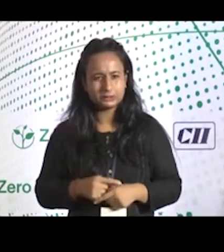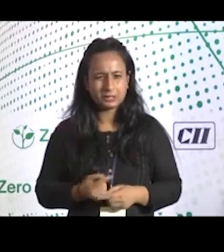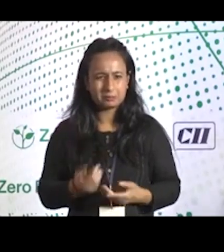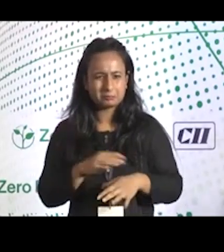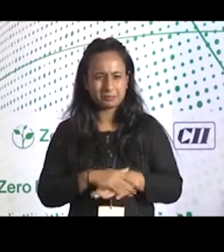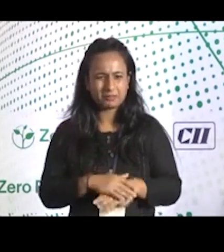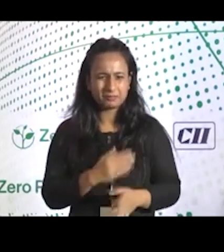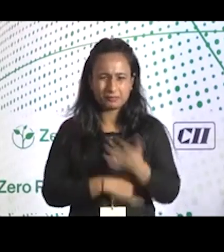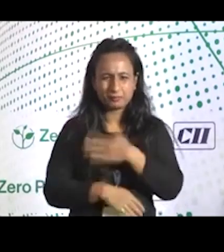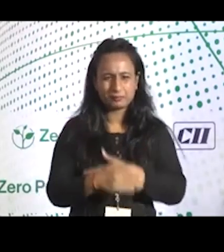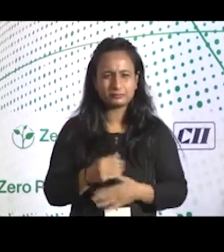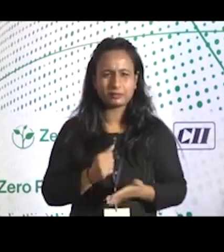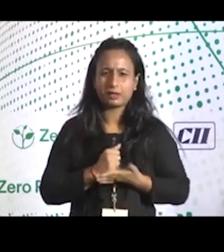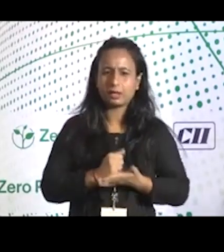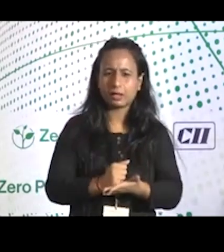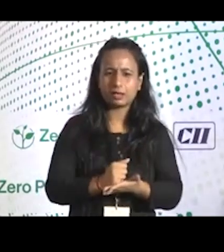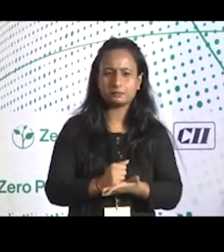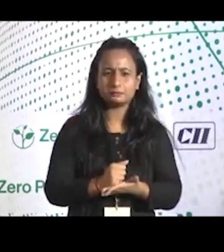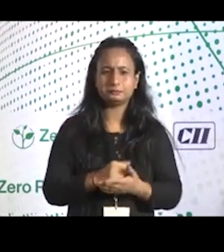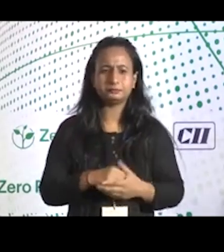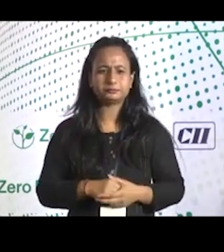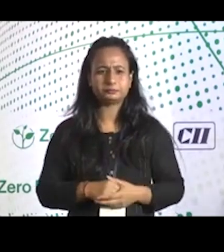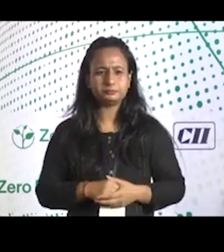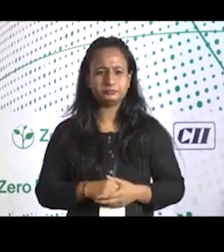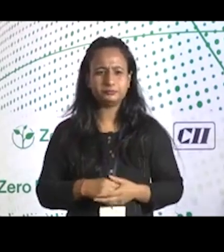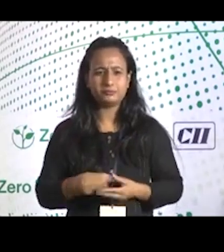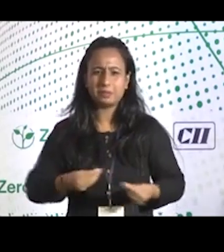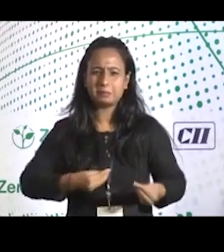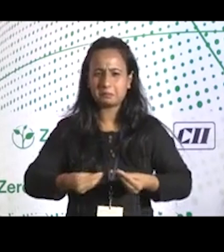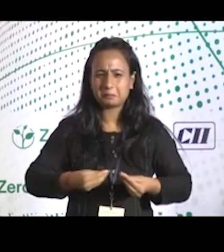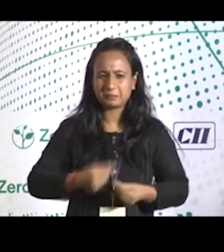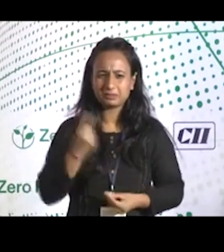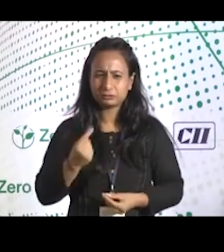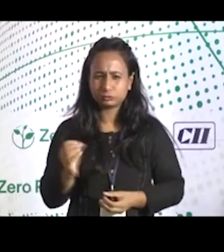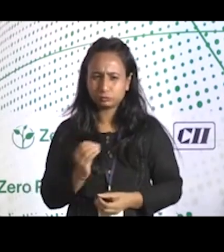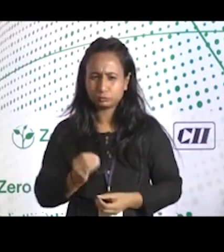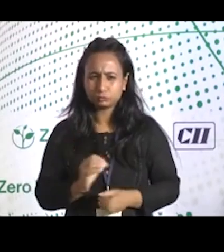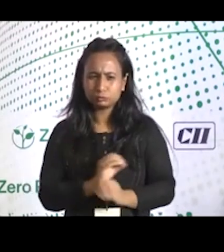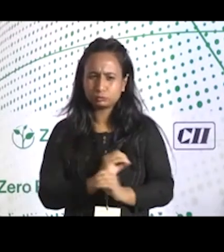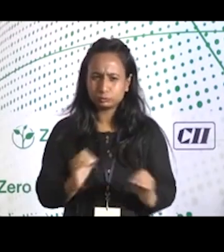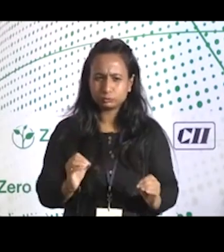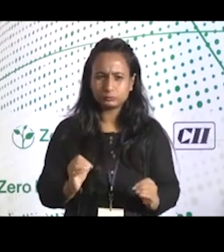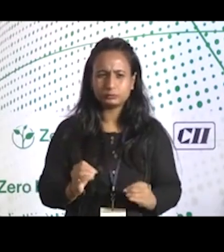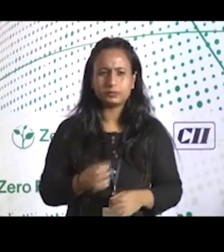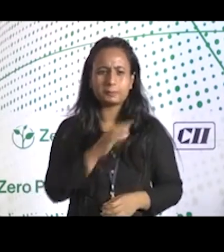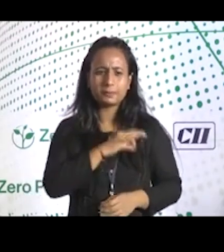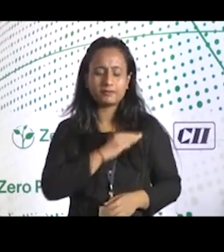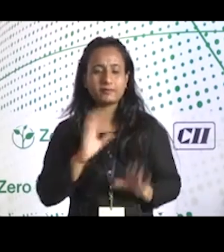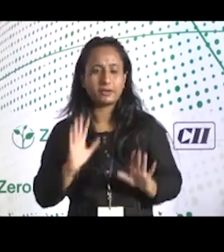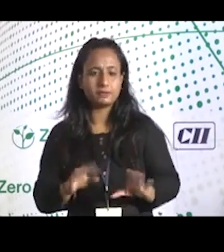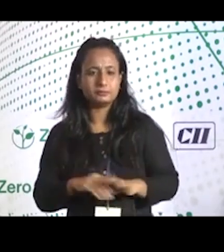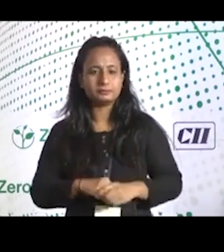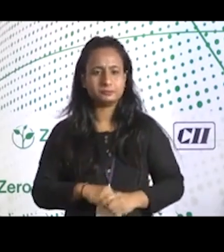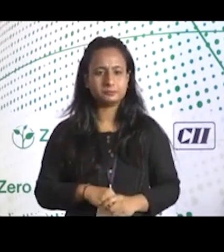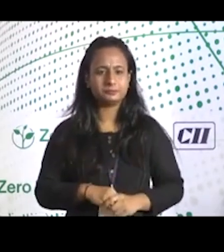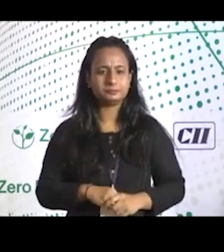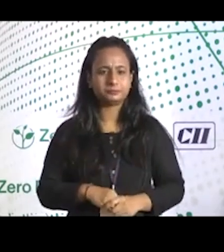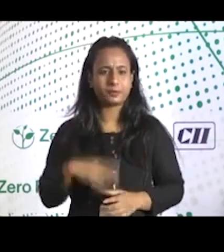only they don't see this market as the business opportunity it might represent. So I think the first thing is to make it legible to a lot of investors